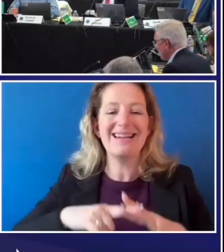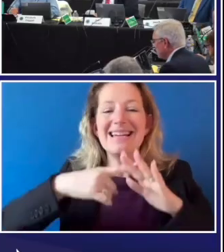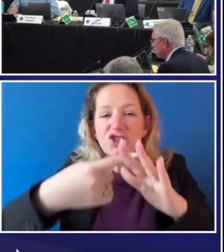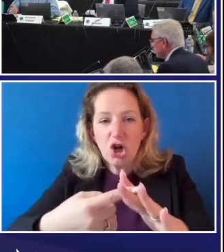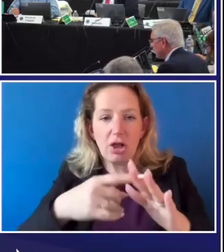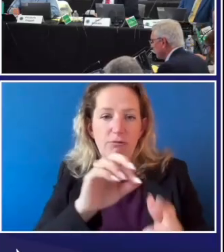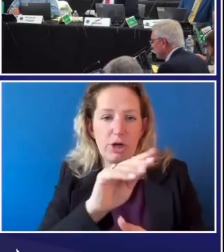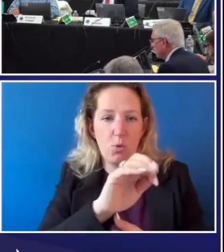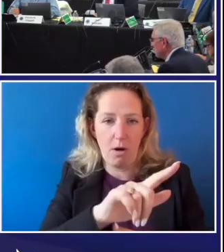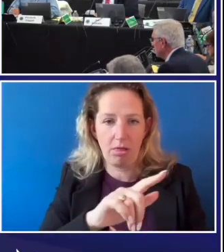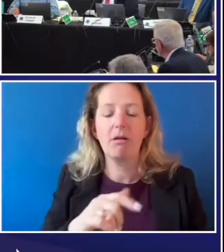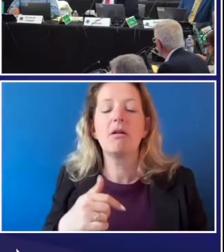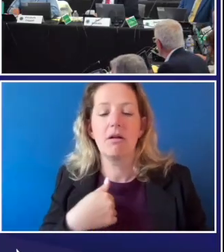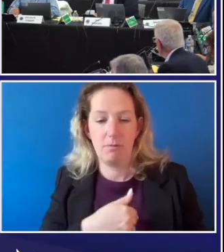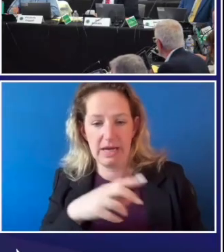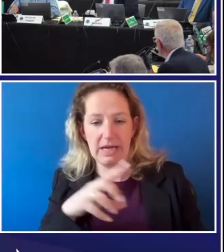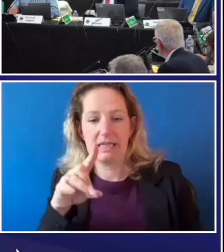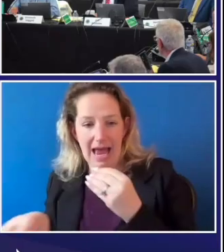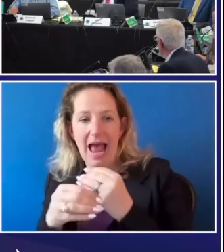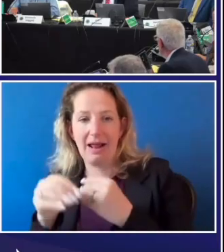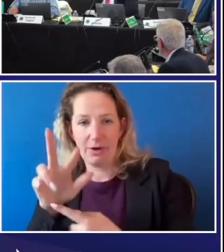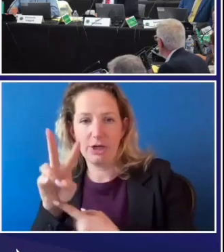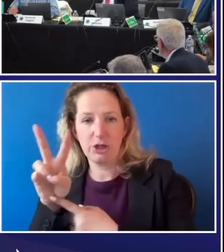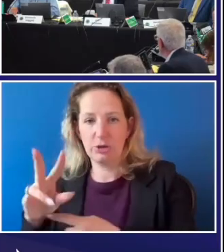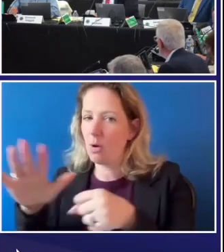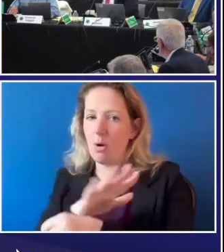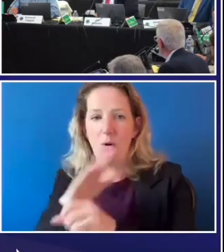We then added this entire language in related to expansion of scope.